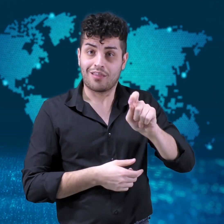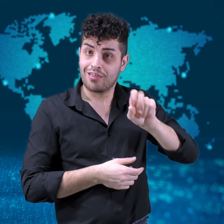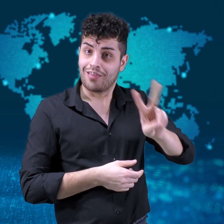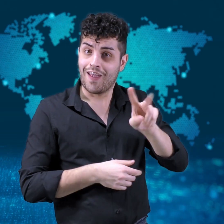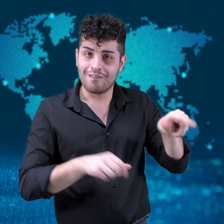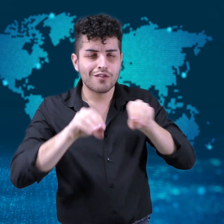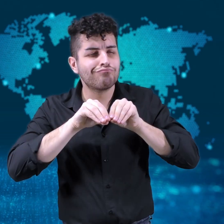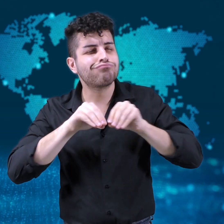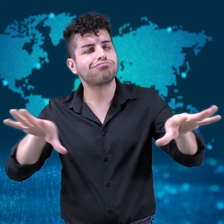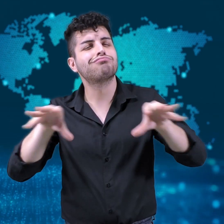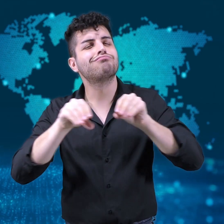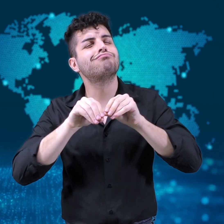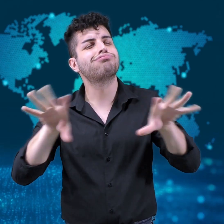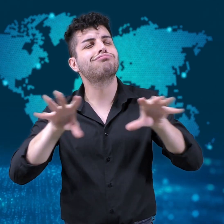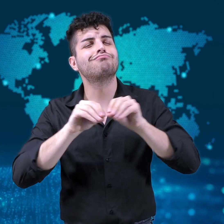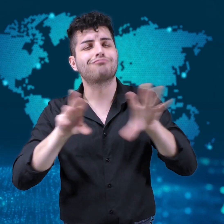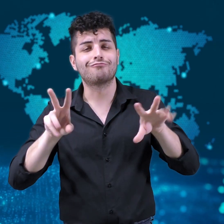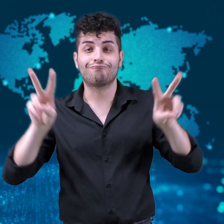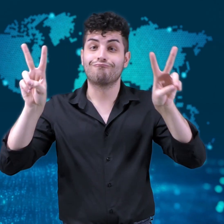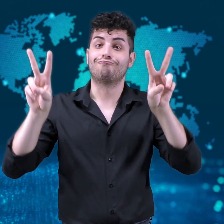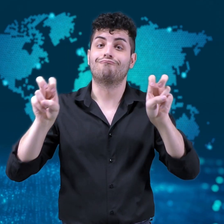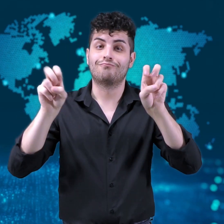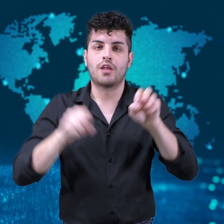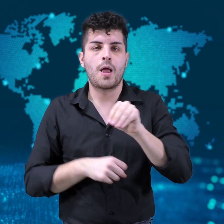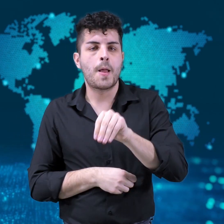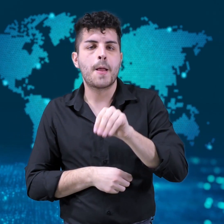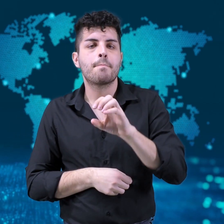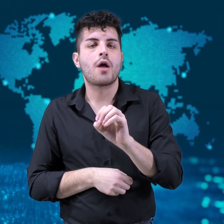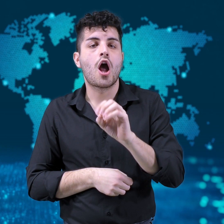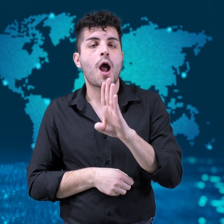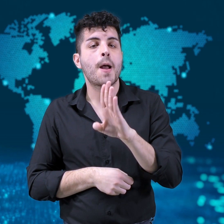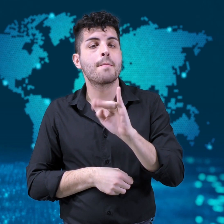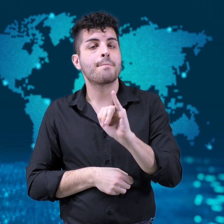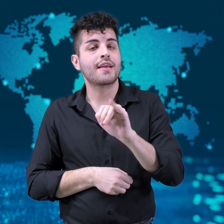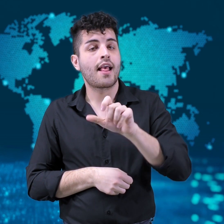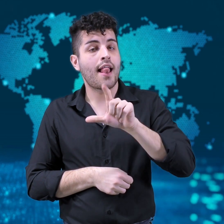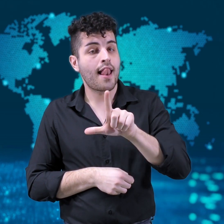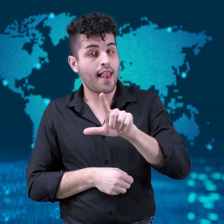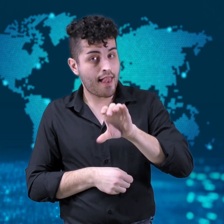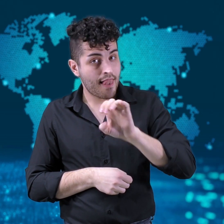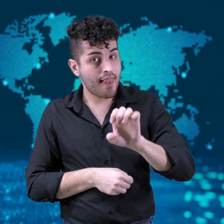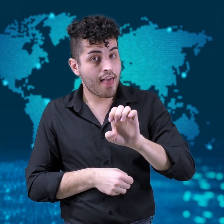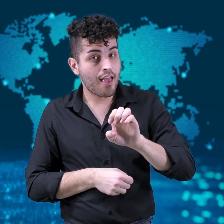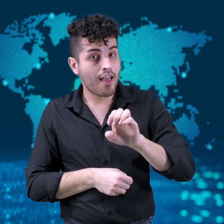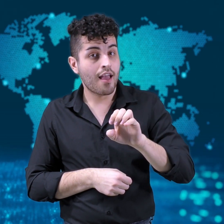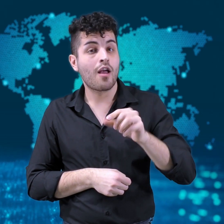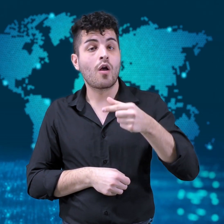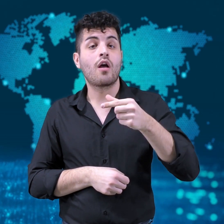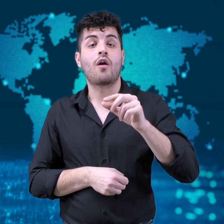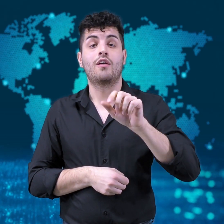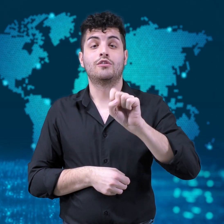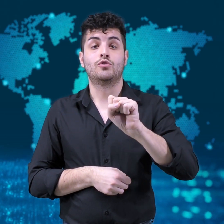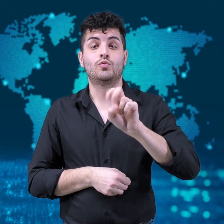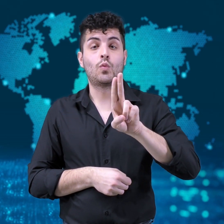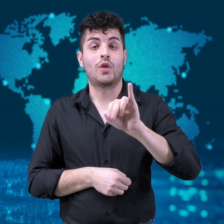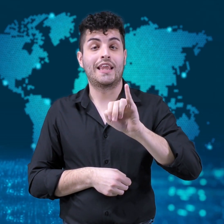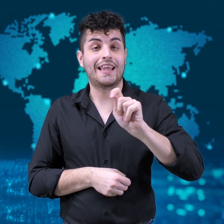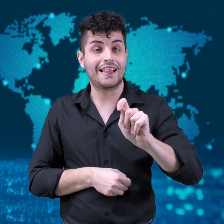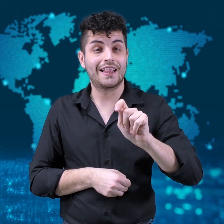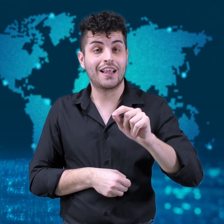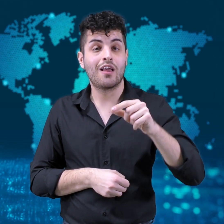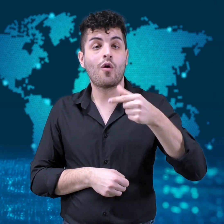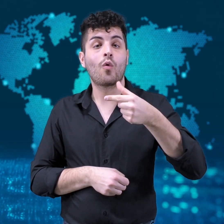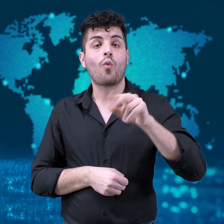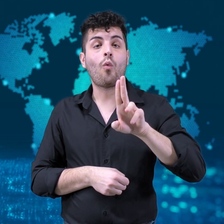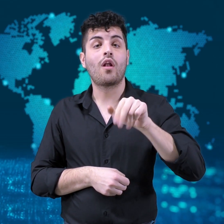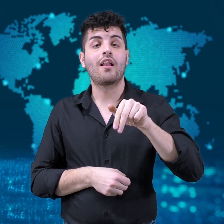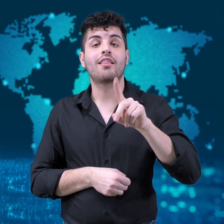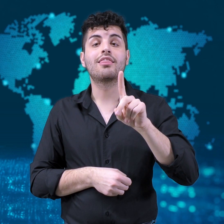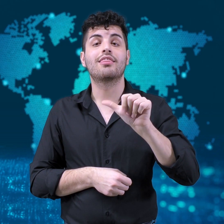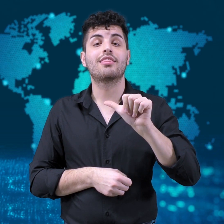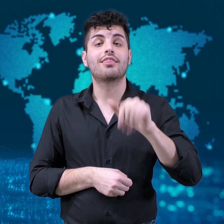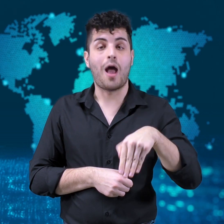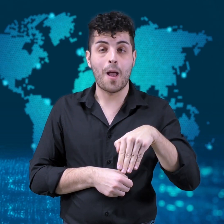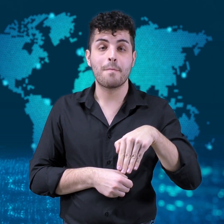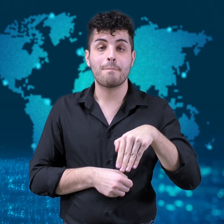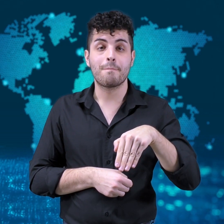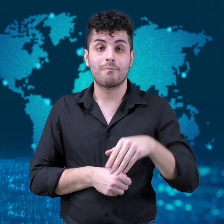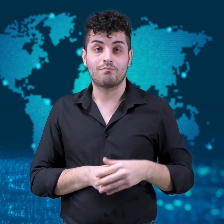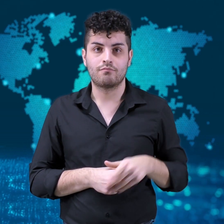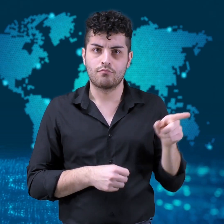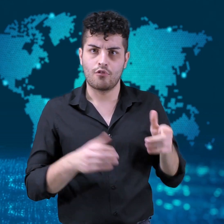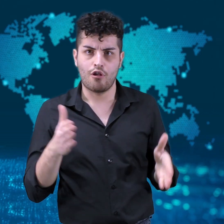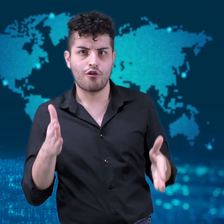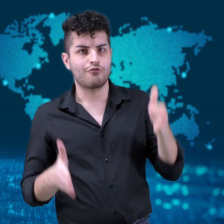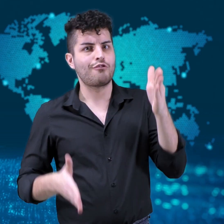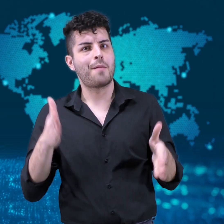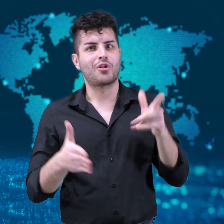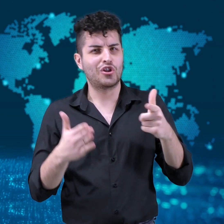This year is the 40th anniversary of the “Mobile Suit Gundam” TV series.